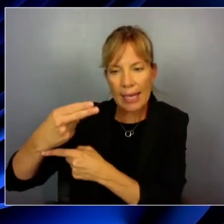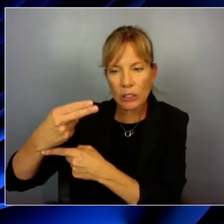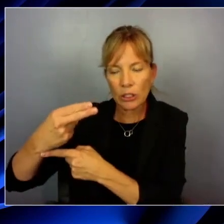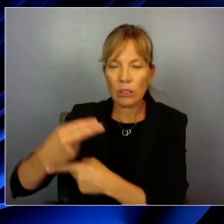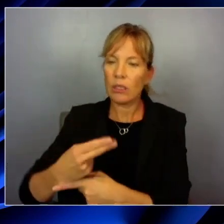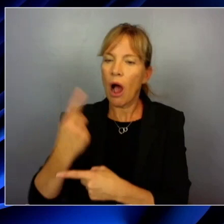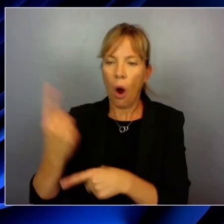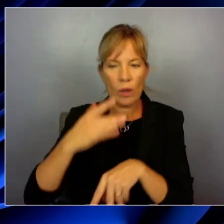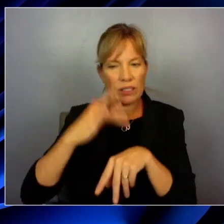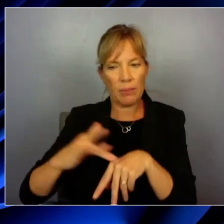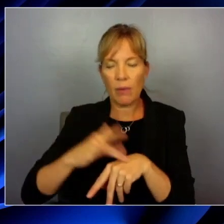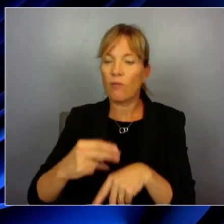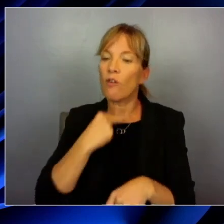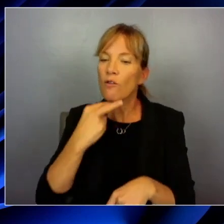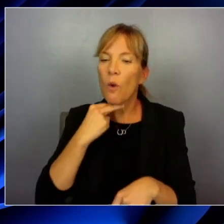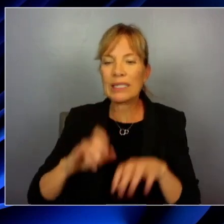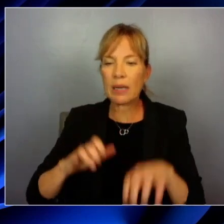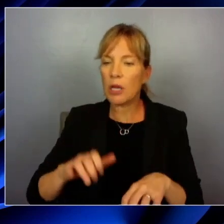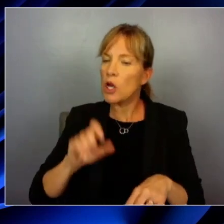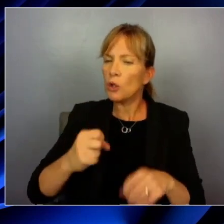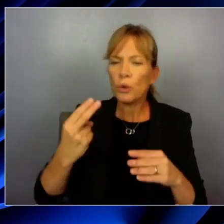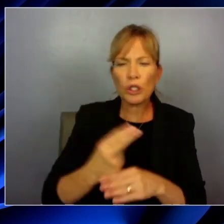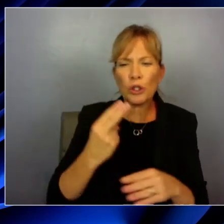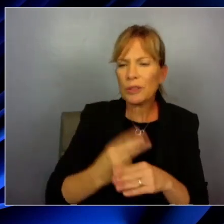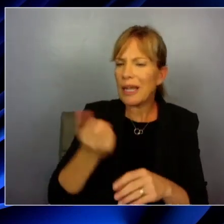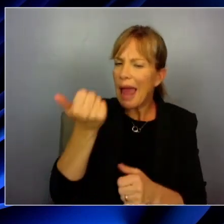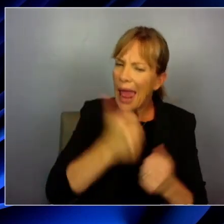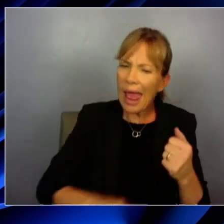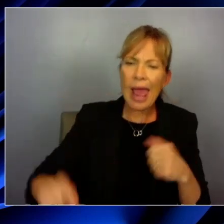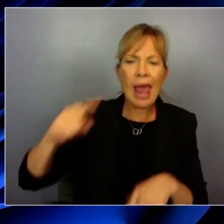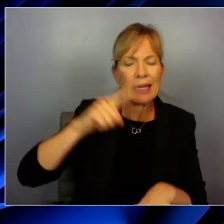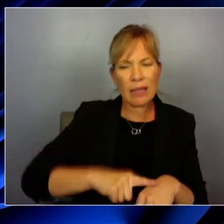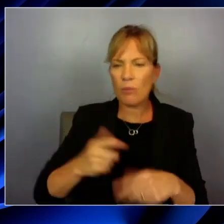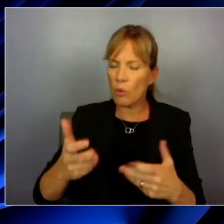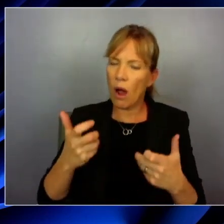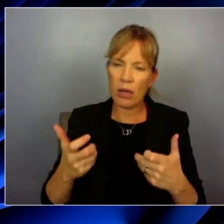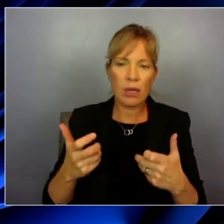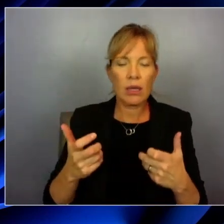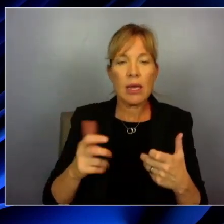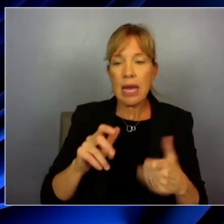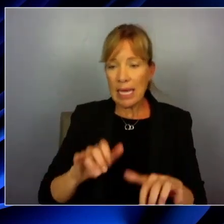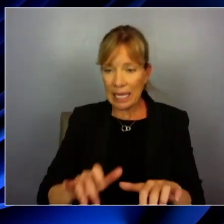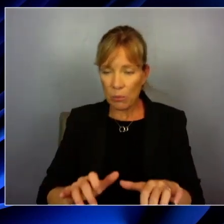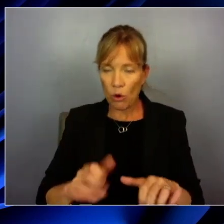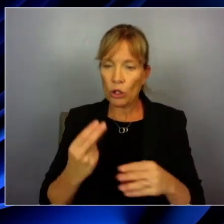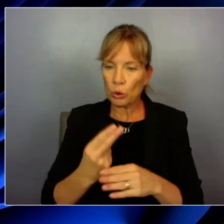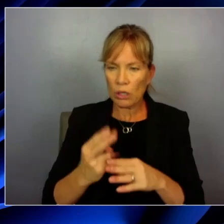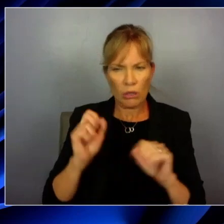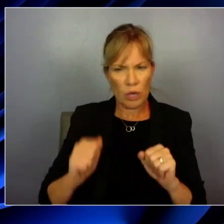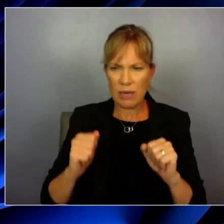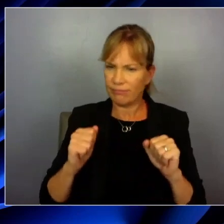so this could be used absolutely anywhere and a keyboard user would be able to access just as much as anybody else.